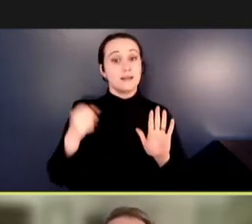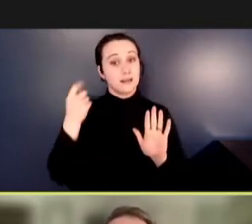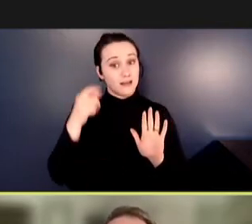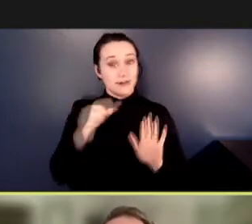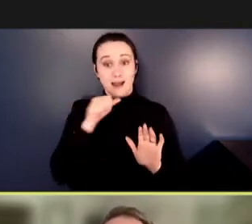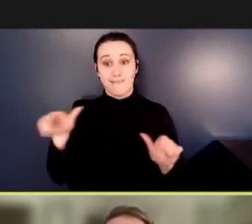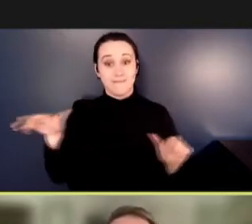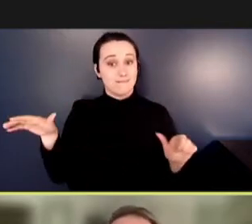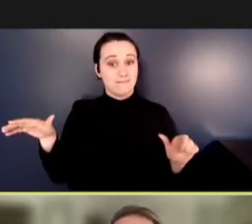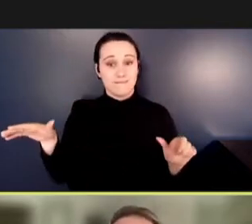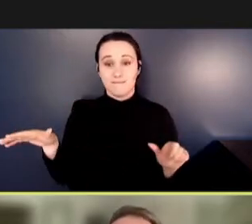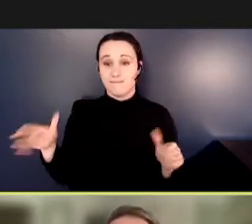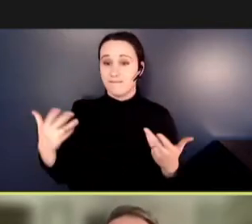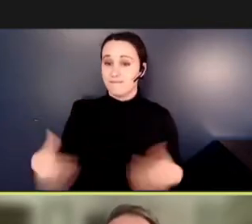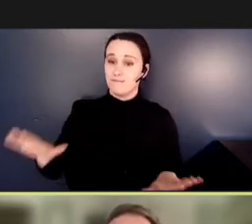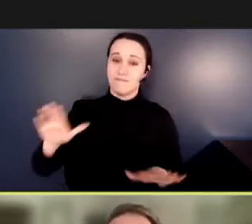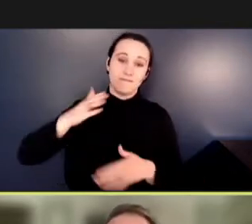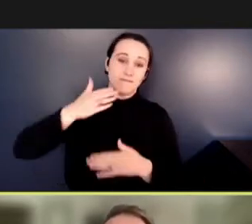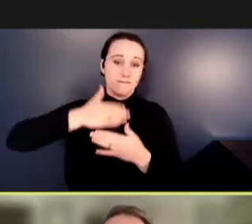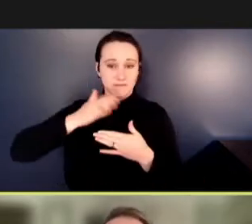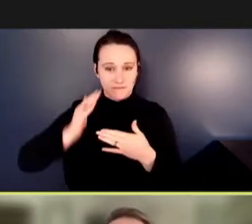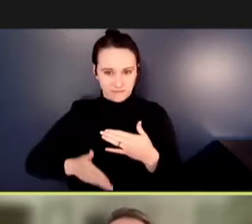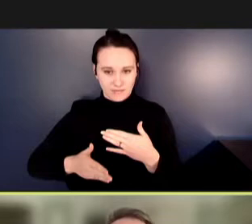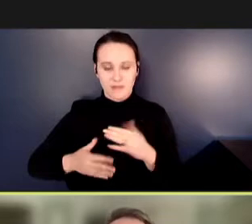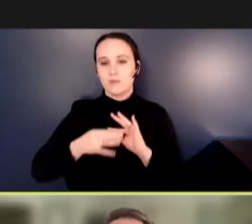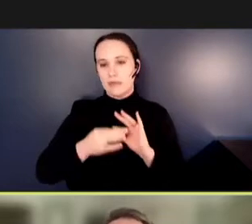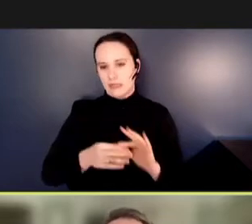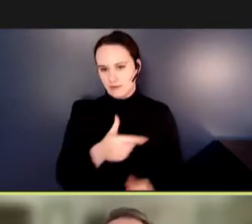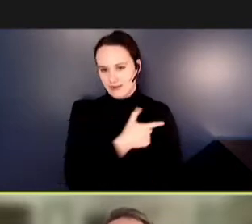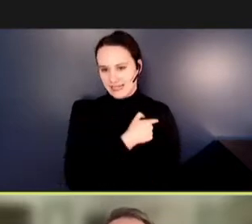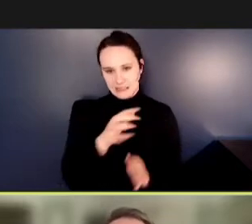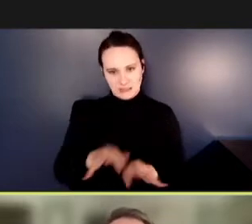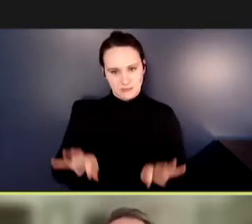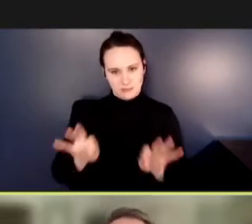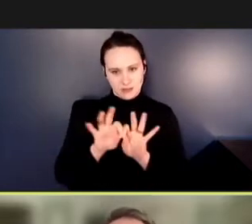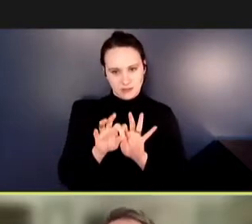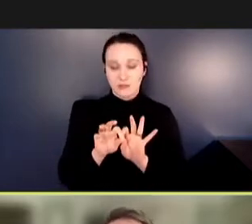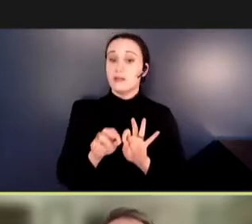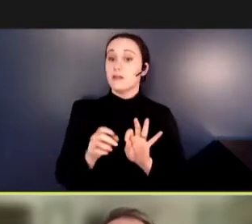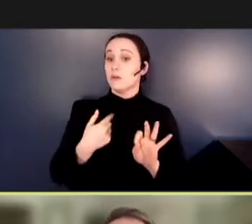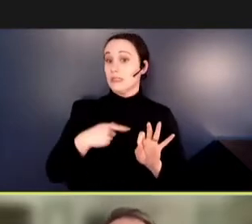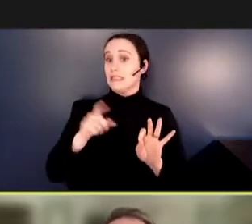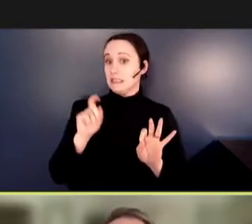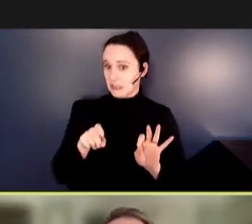are still nascent particularly in the vaccine area. And they need to really demonstrate impact,